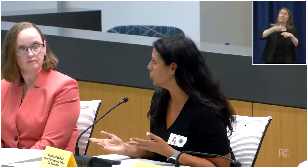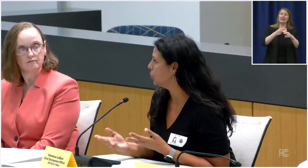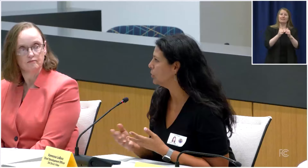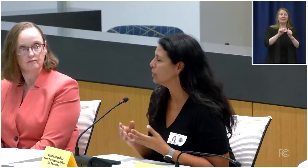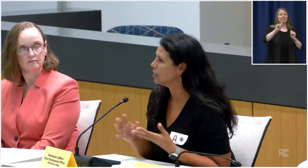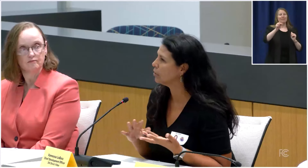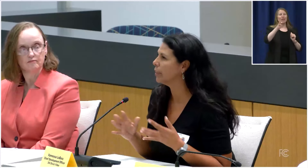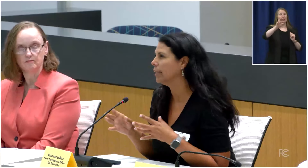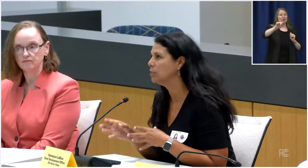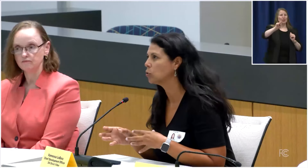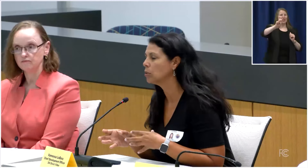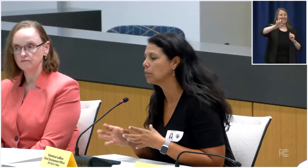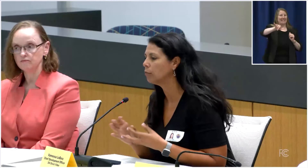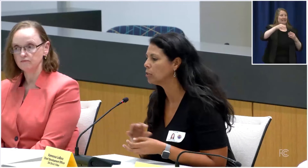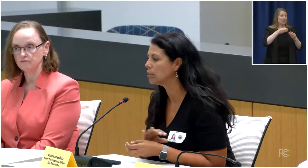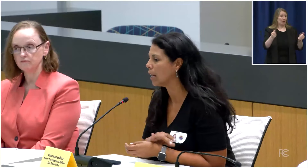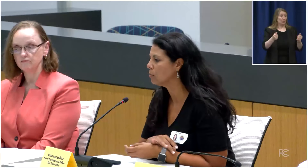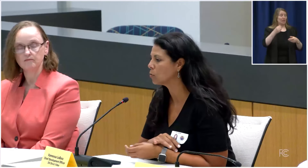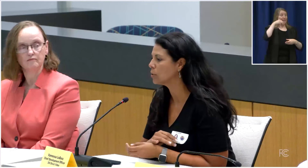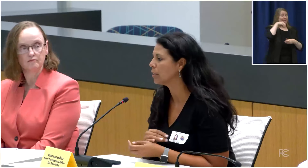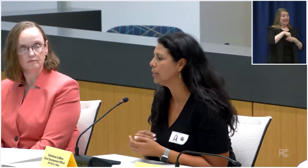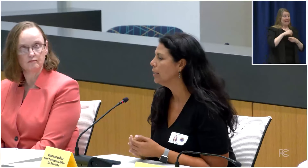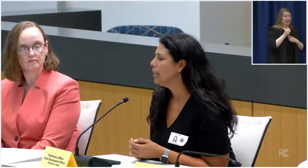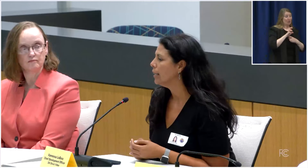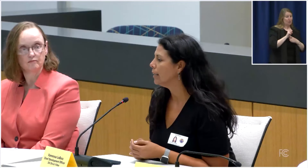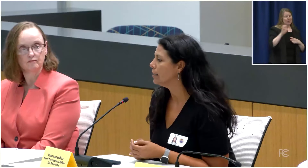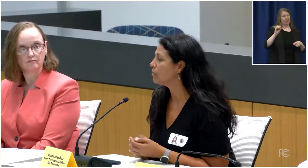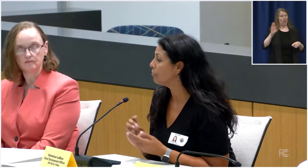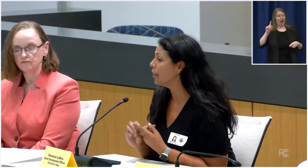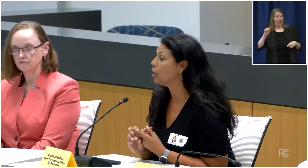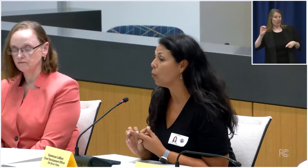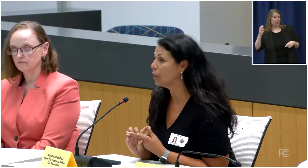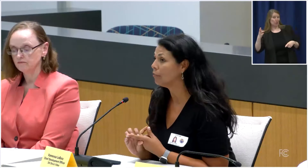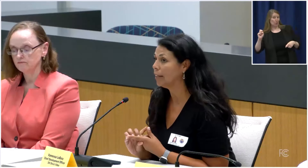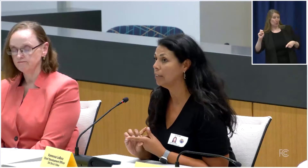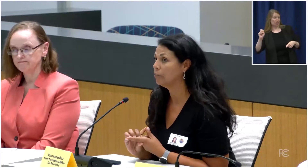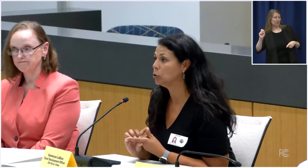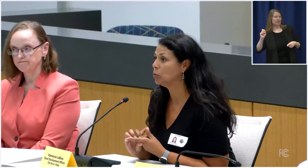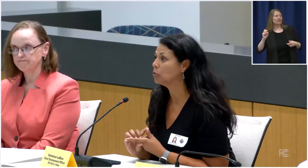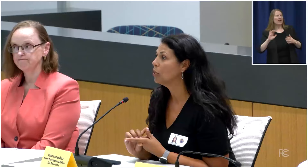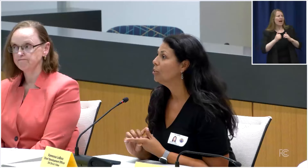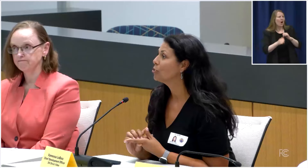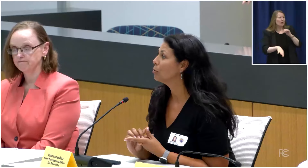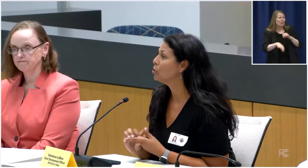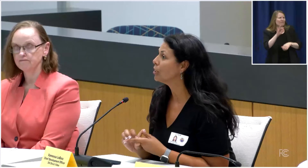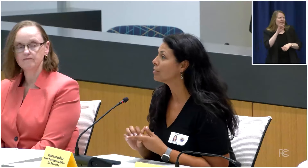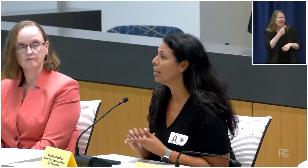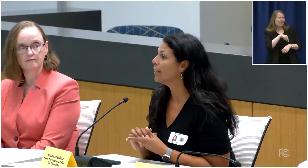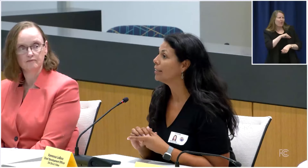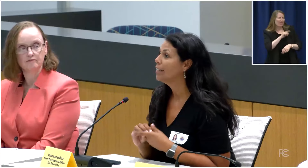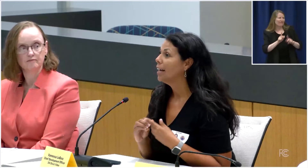CAN DO THE HIRING AND RECRUITMENT AND STAFFING. ONE THING WE WERE TALKING ABOUT THE TURNKEY SOLUTIONS